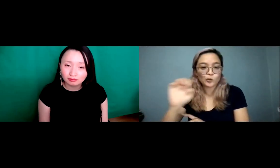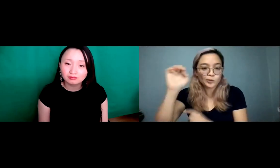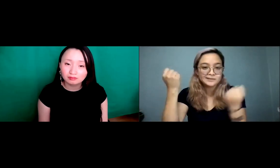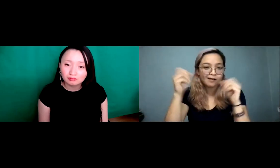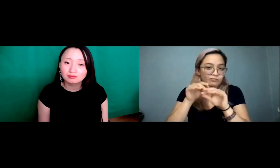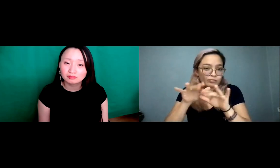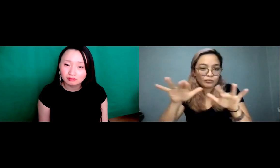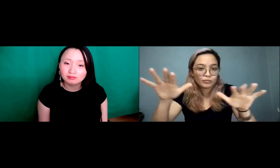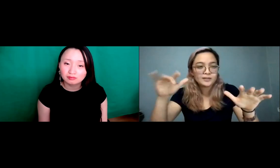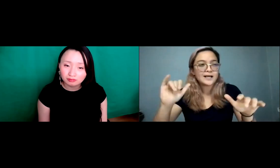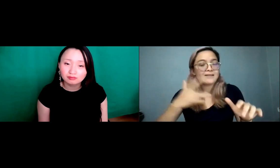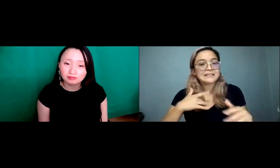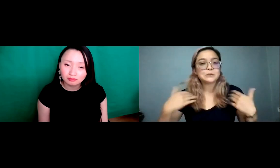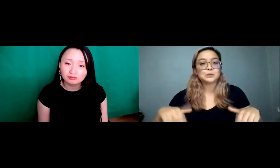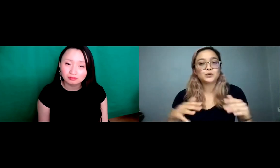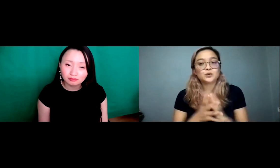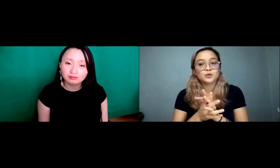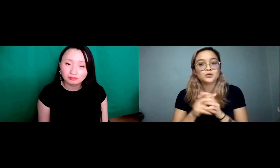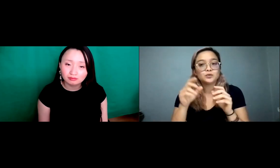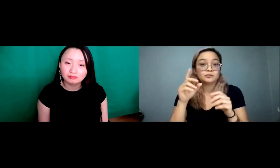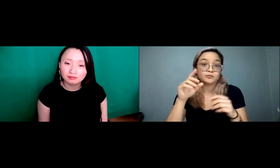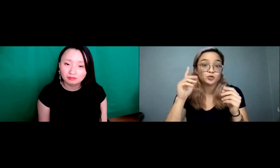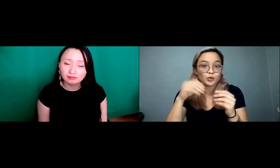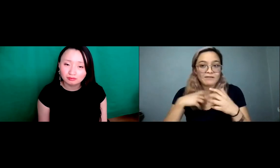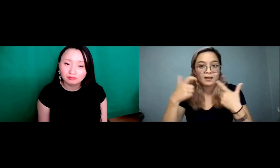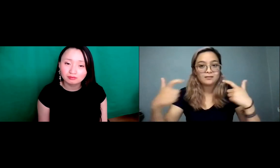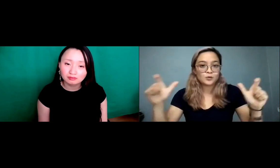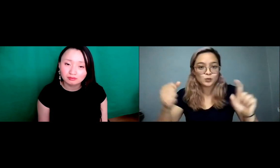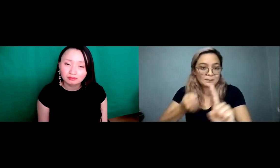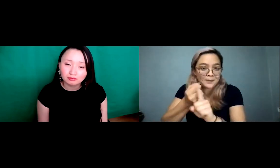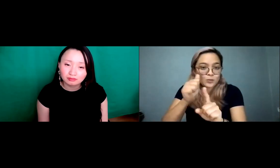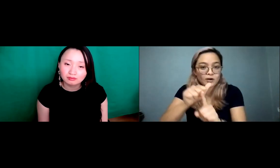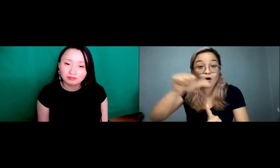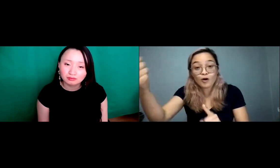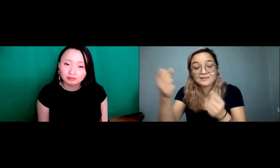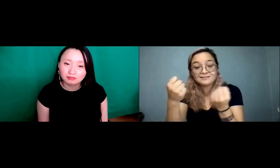that there's BSL. And I just feel like, you know, we have a